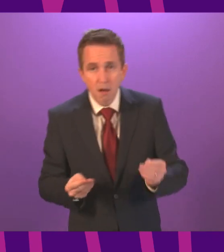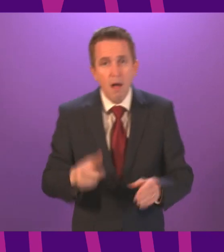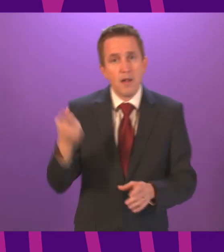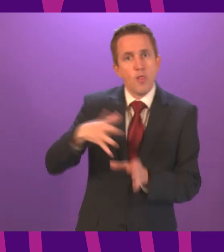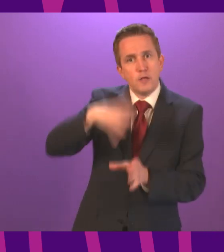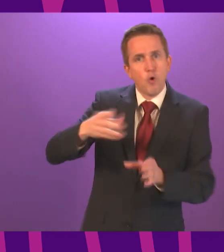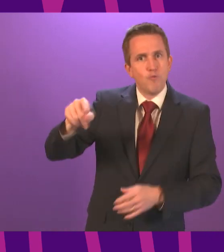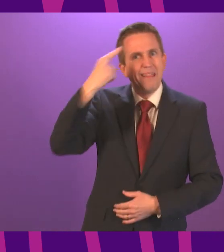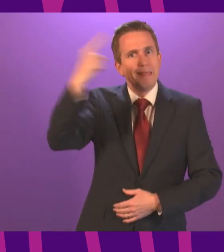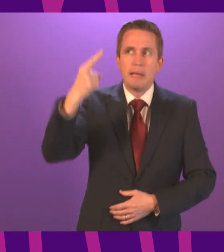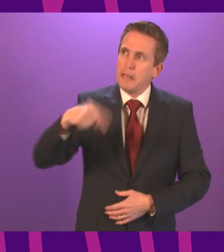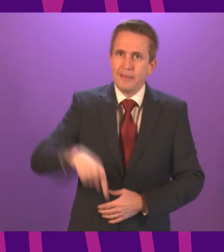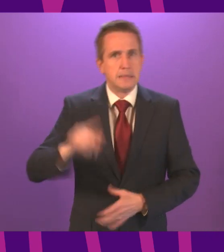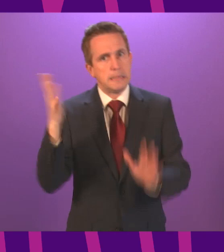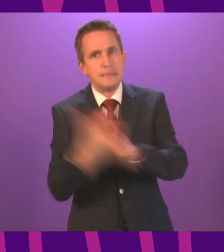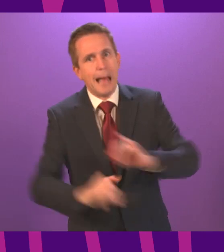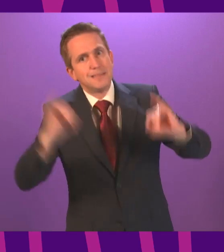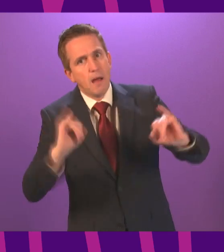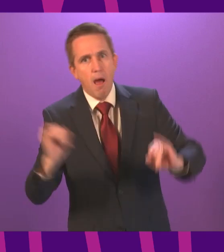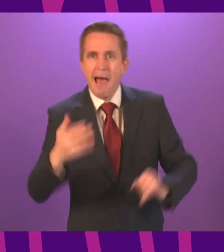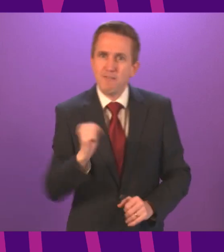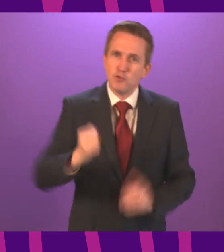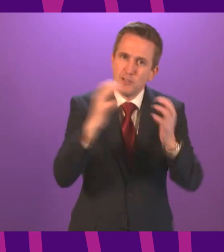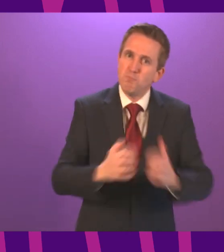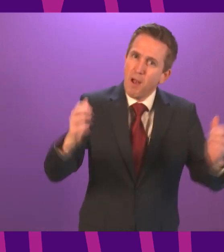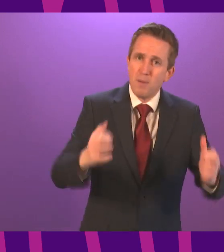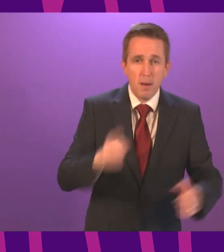majority of people in Scotland think that it is the right thing for us.